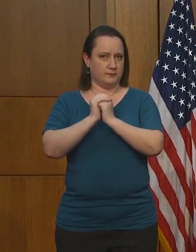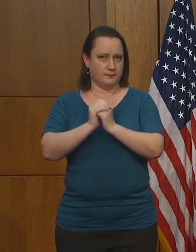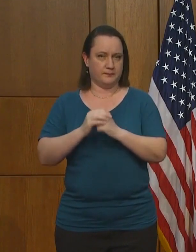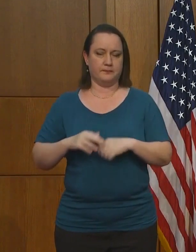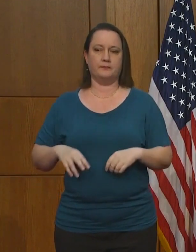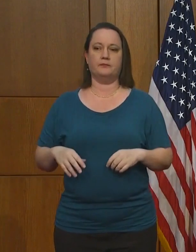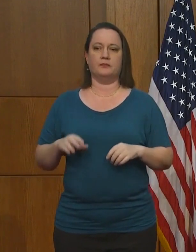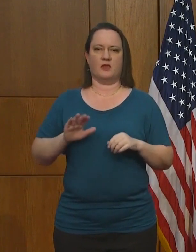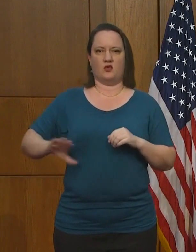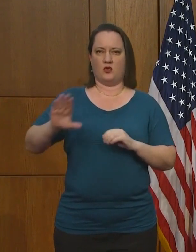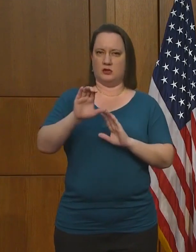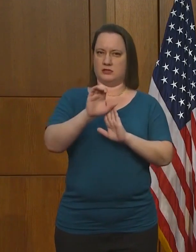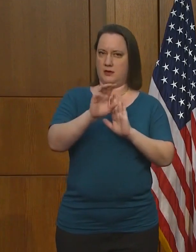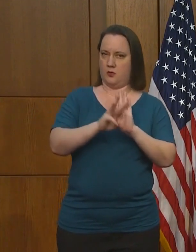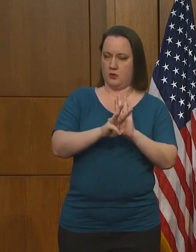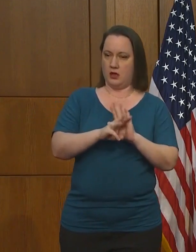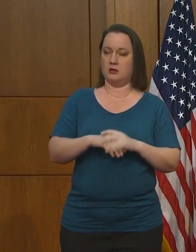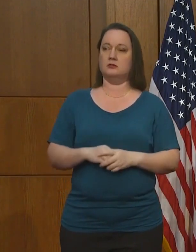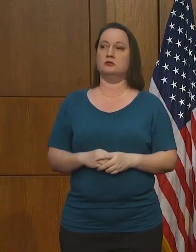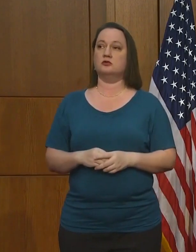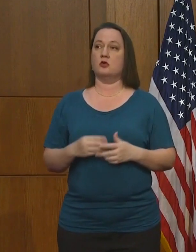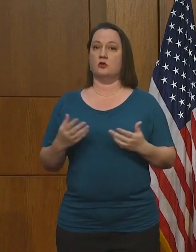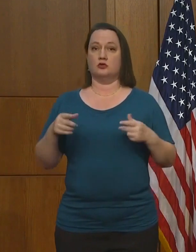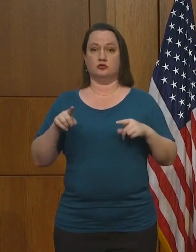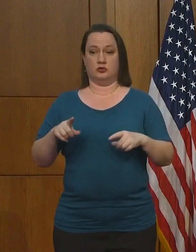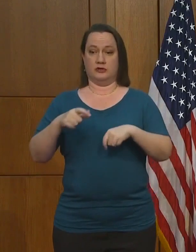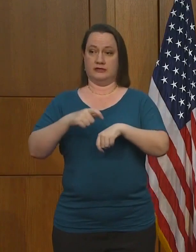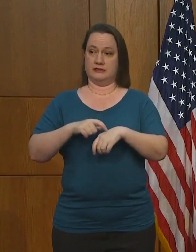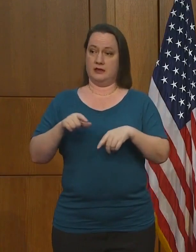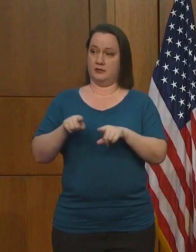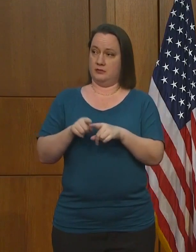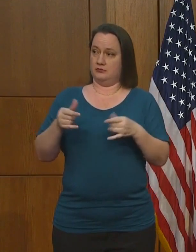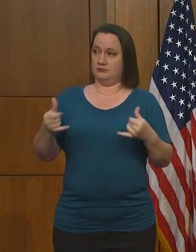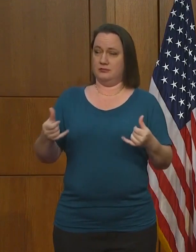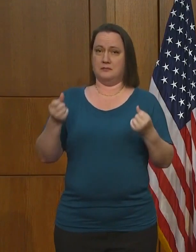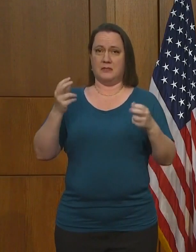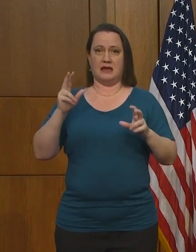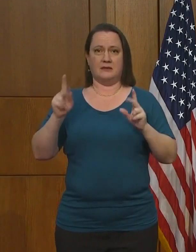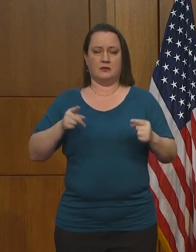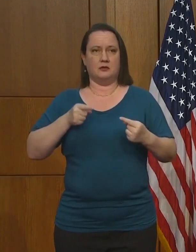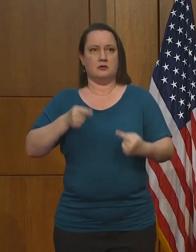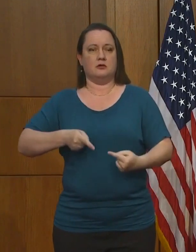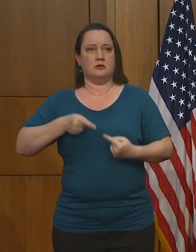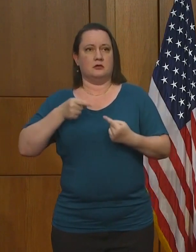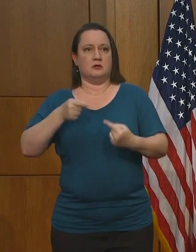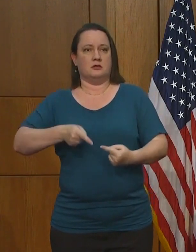PLACES OF WORSHIP ACROSS THE COMMONWEALTH AND THE FIRST THING THAT I WOULD SAY IS IN A-